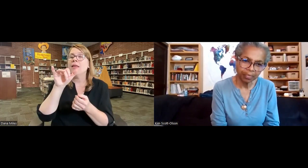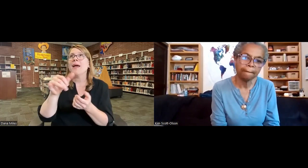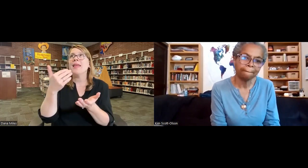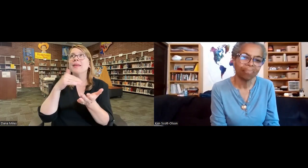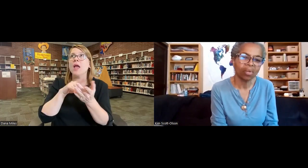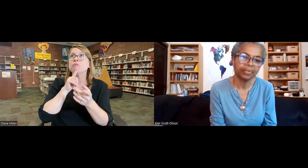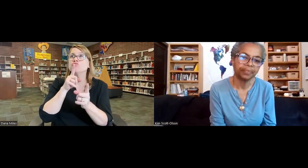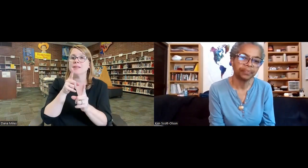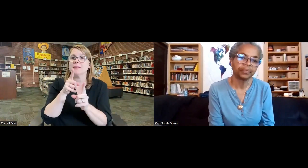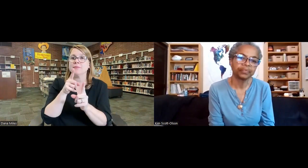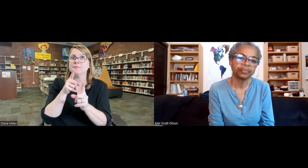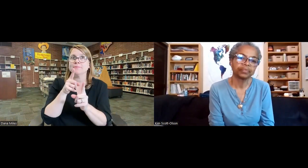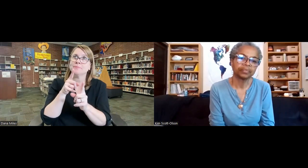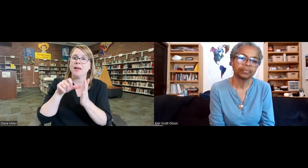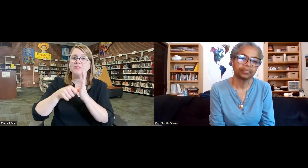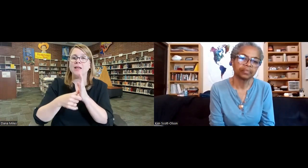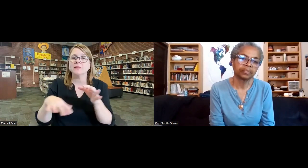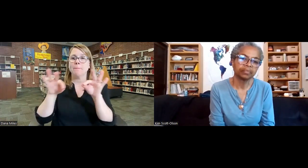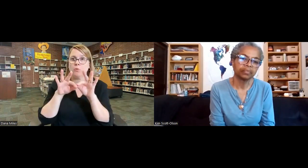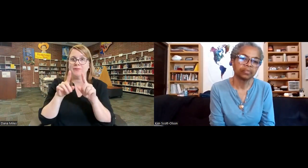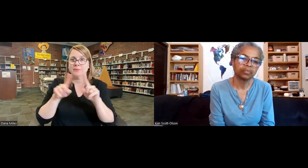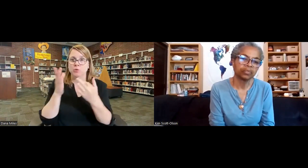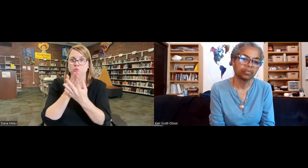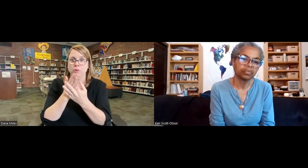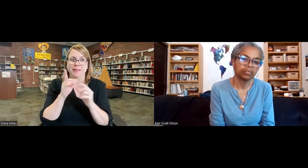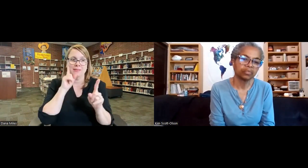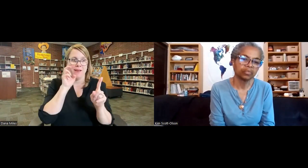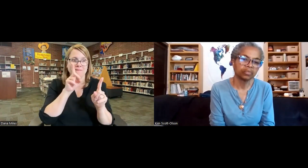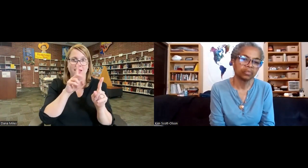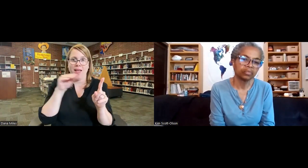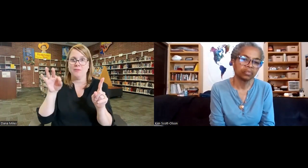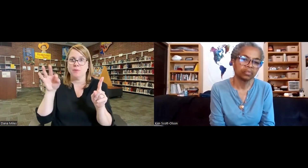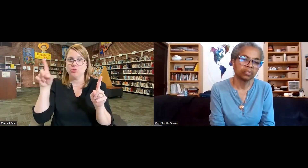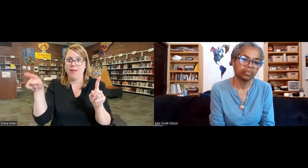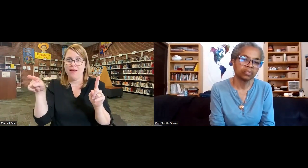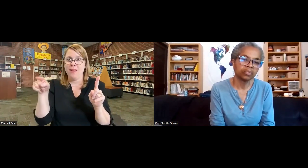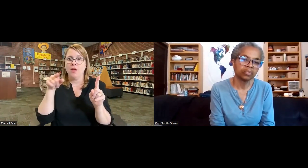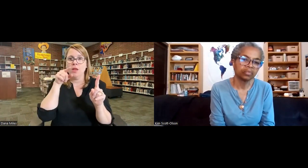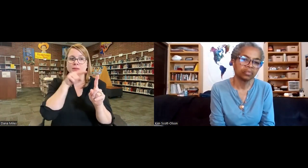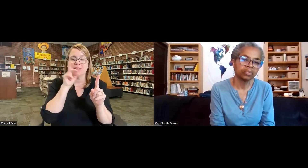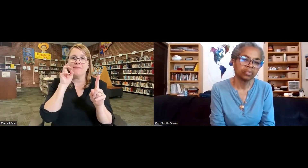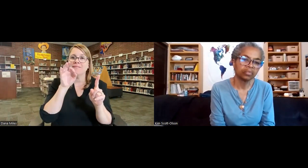Yes, and your answer really emphasizes the distinction between Deaf education and special education.